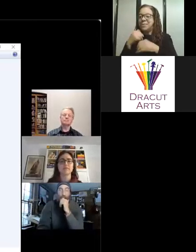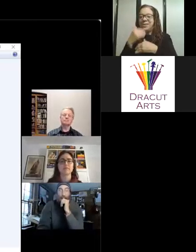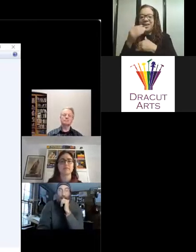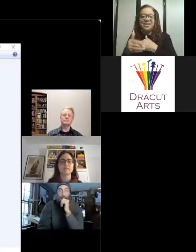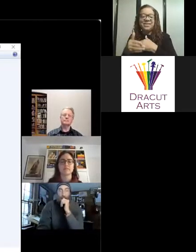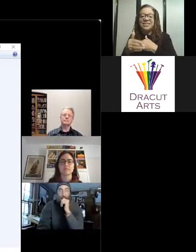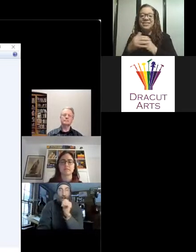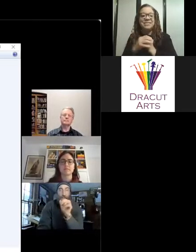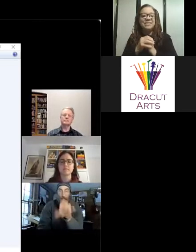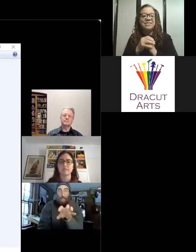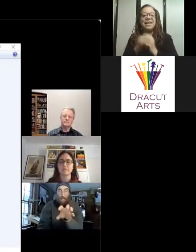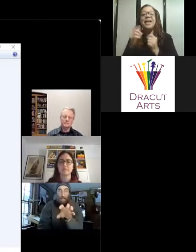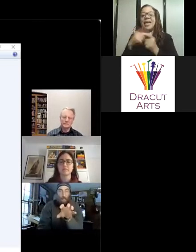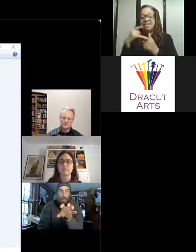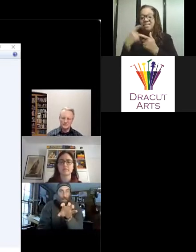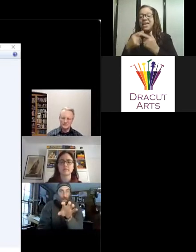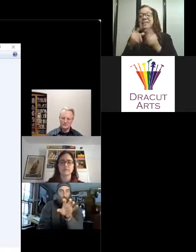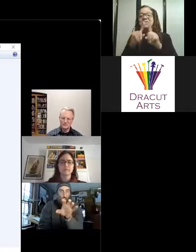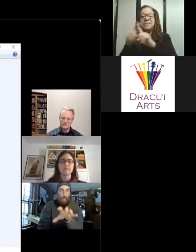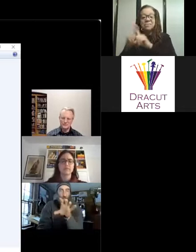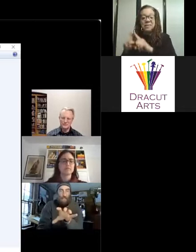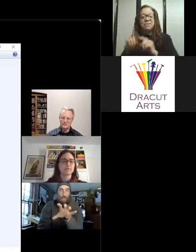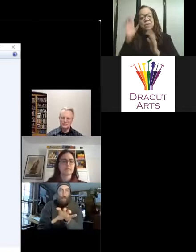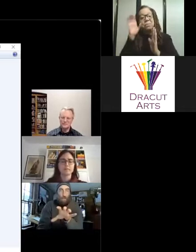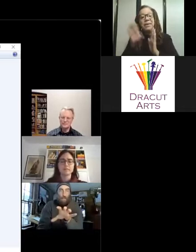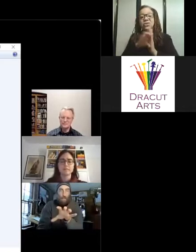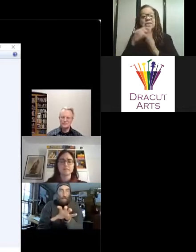And a lot of these pictures-- I don't trust myself to imagine it,